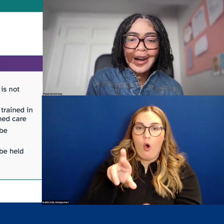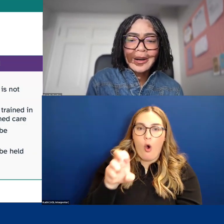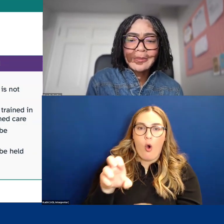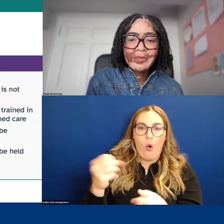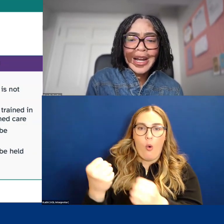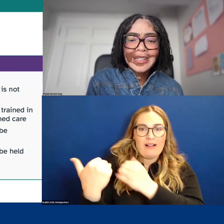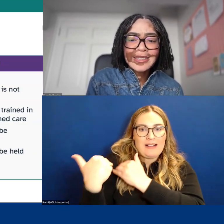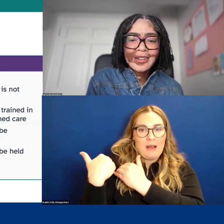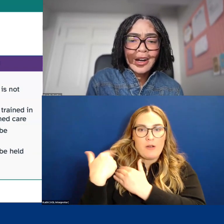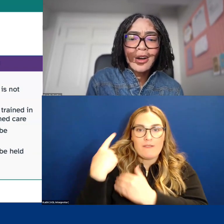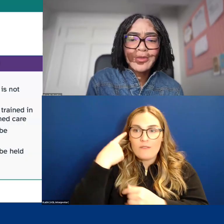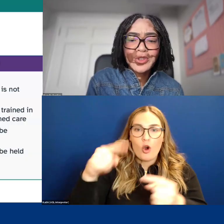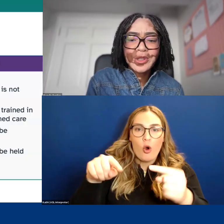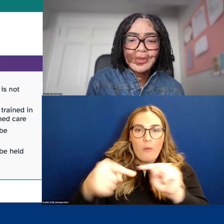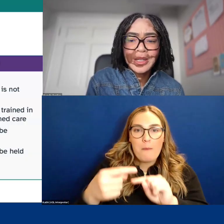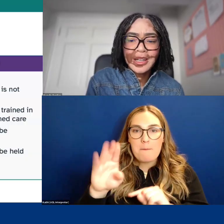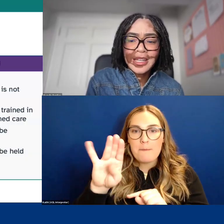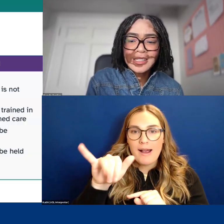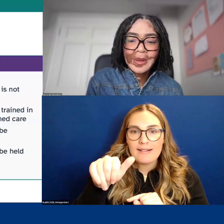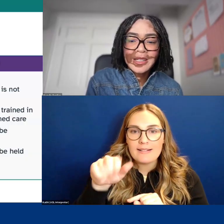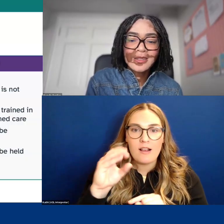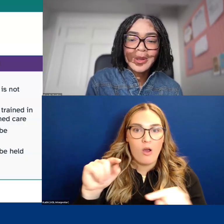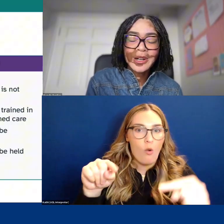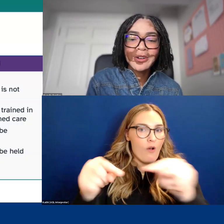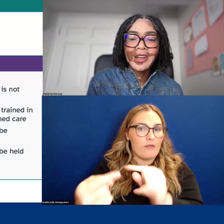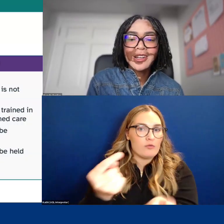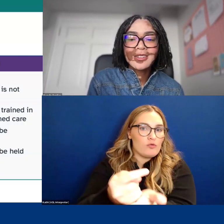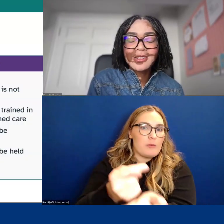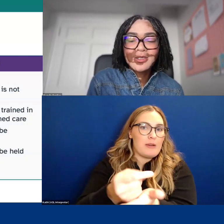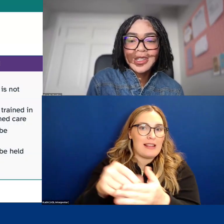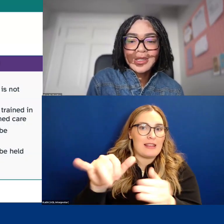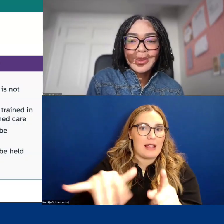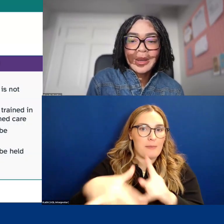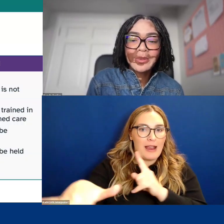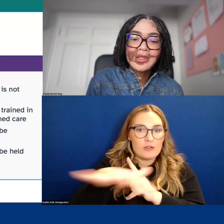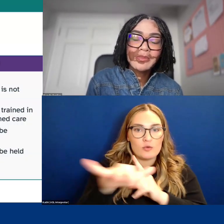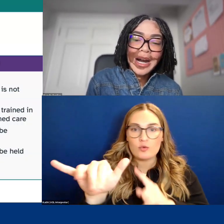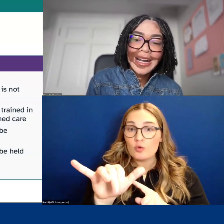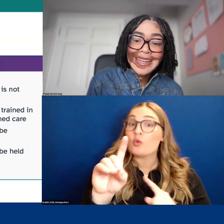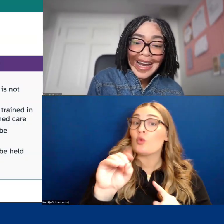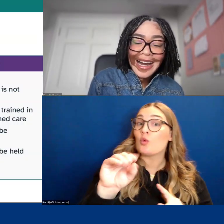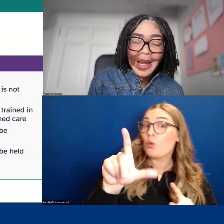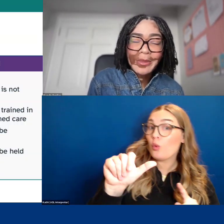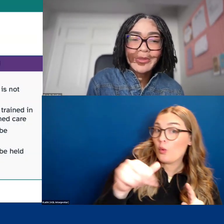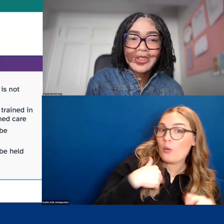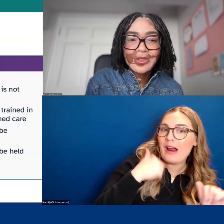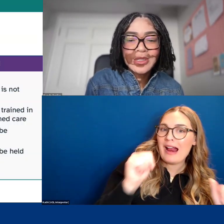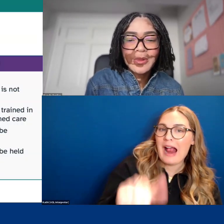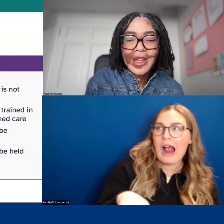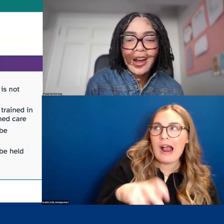bias and harmful treatment in that space as well. So as doulas, we're able to buy time and reduce some of